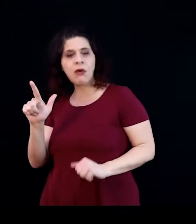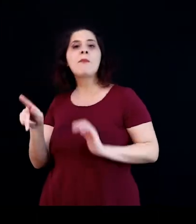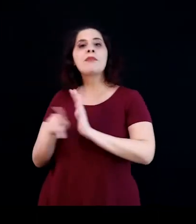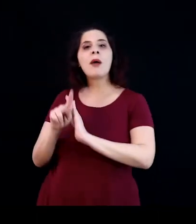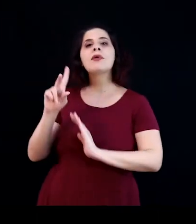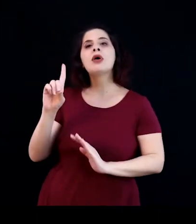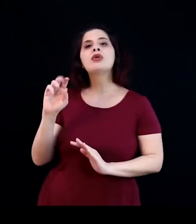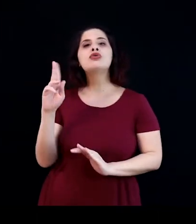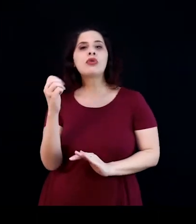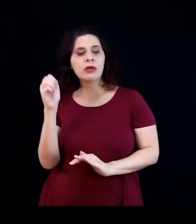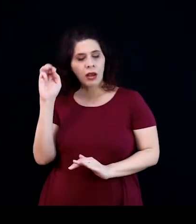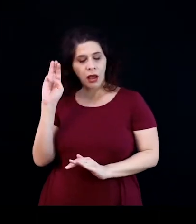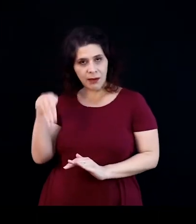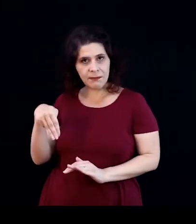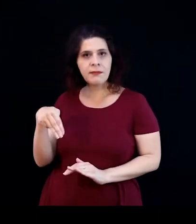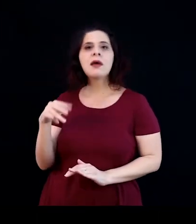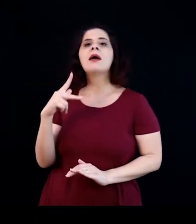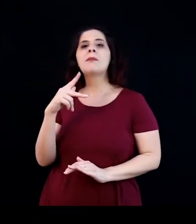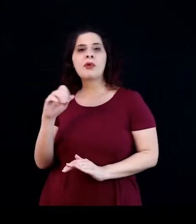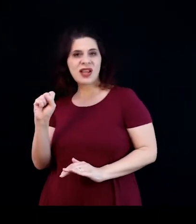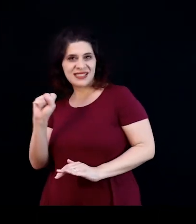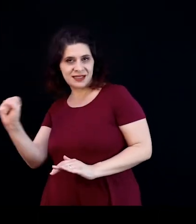And the book is almost in two parts.